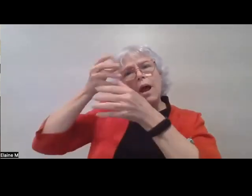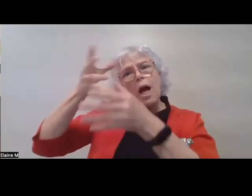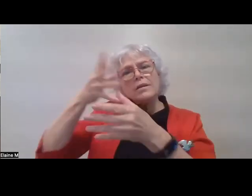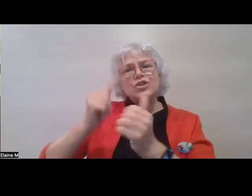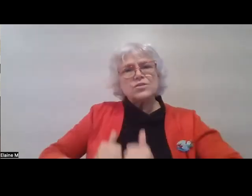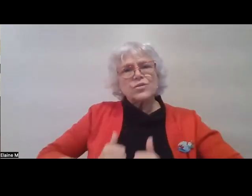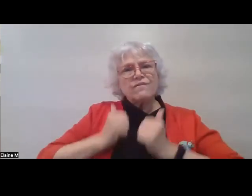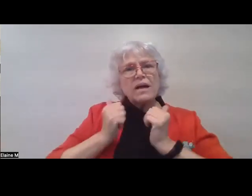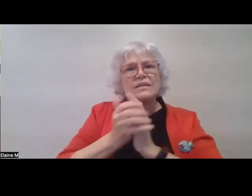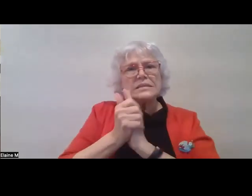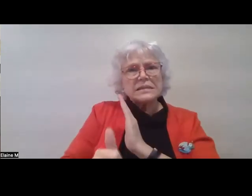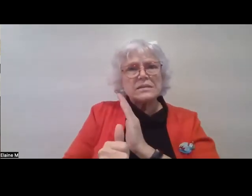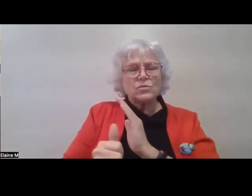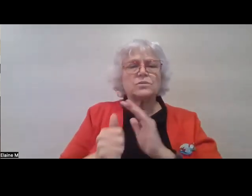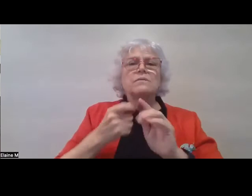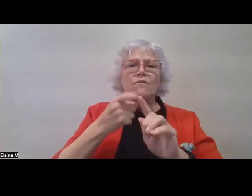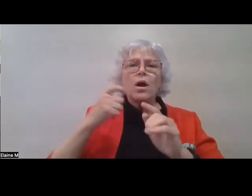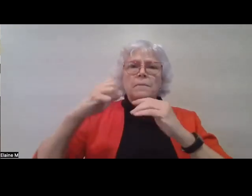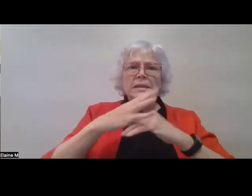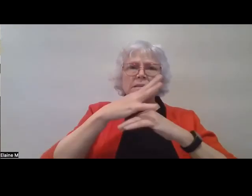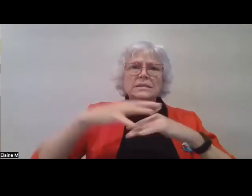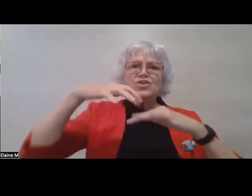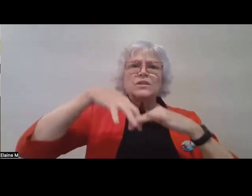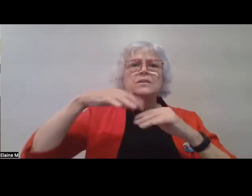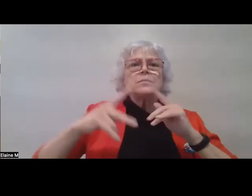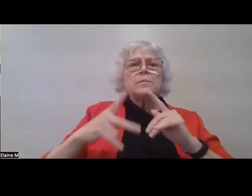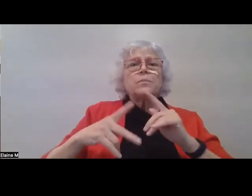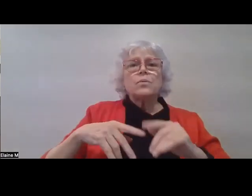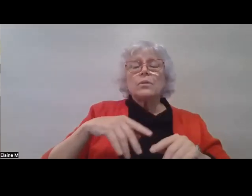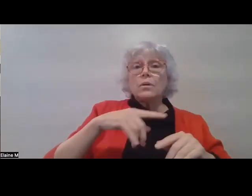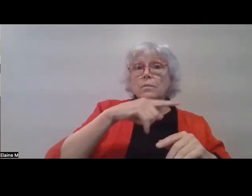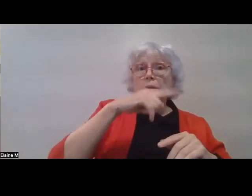people. The direction of black and brown people, migrants, campesinos,